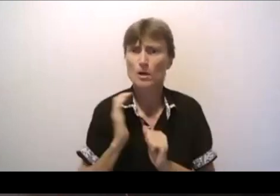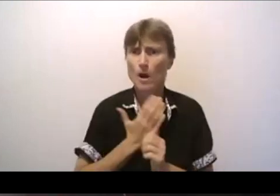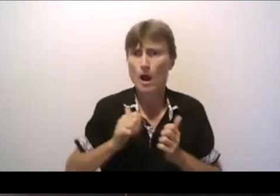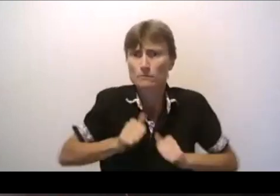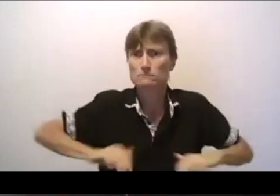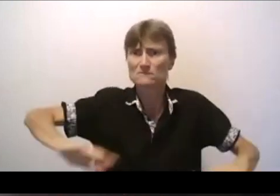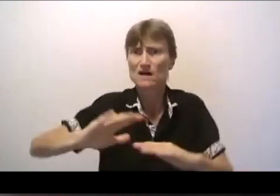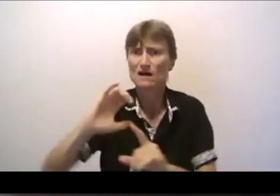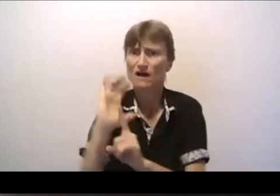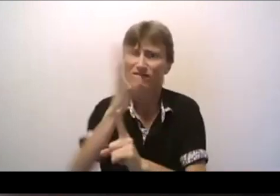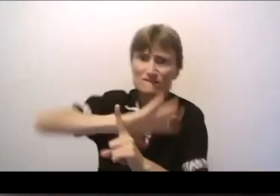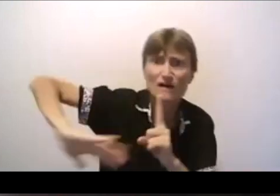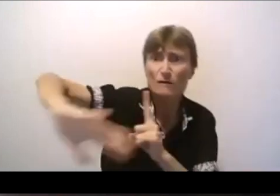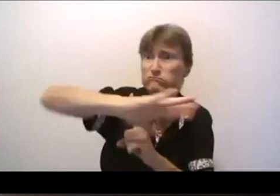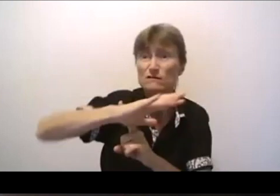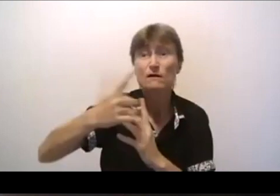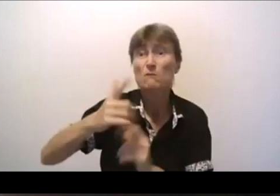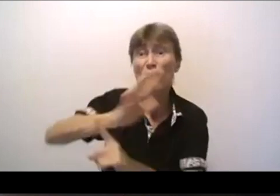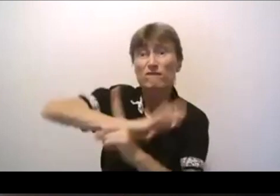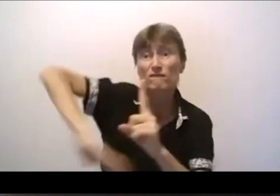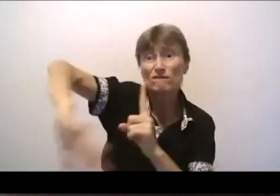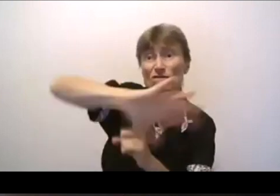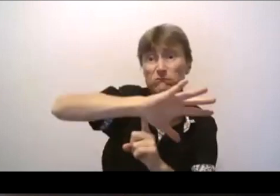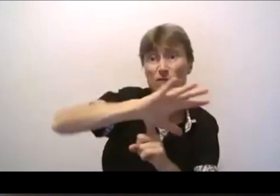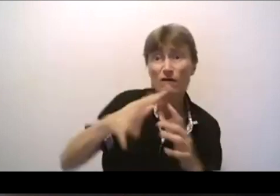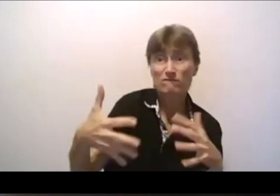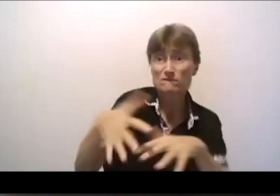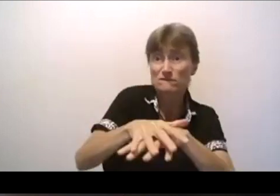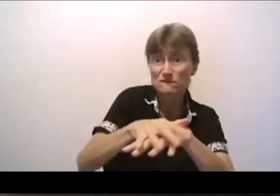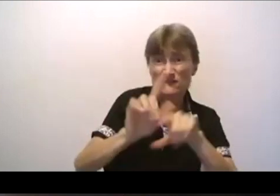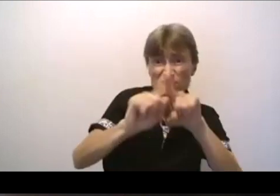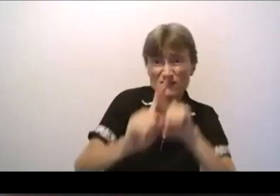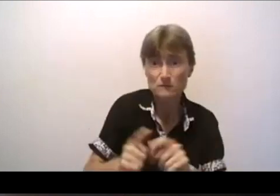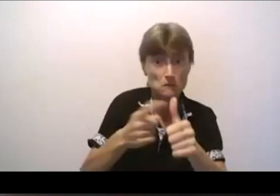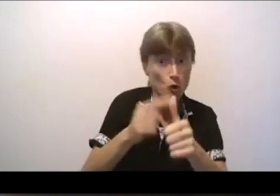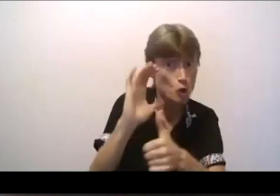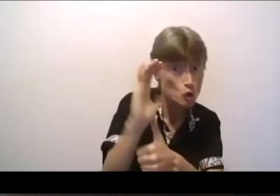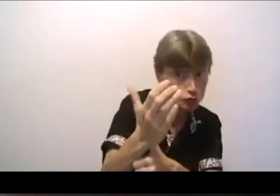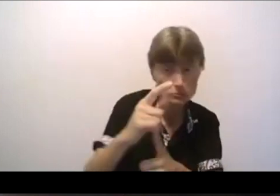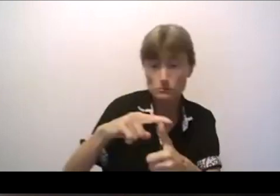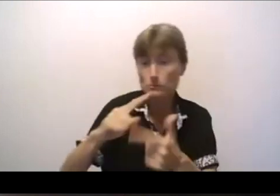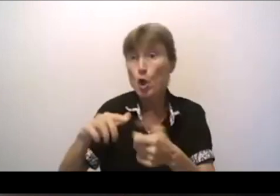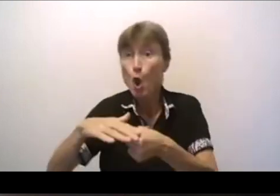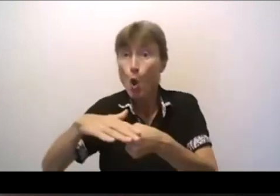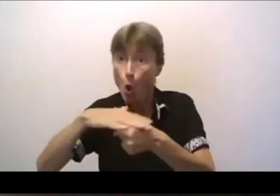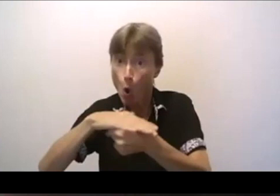a cultural perspective whether it's about a local issue that needs national input or national change